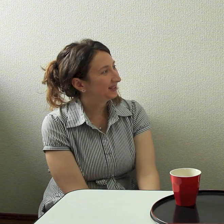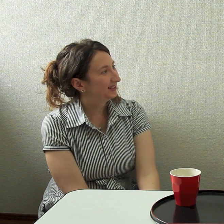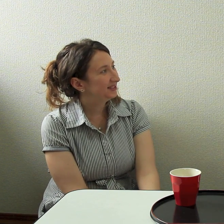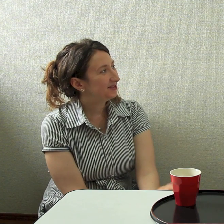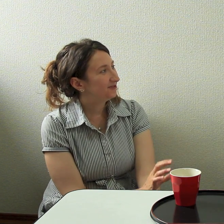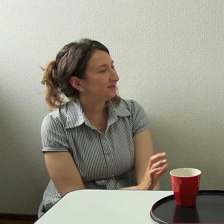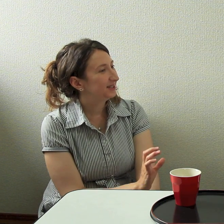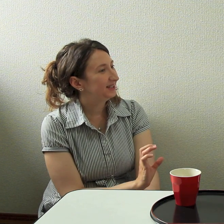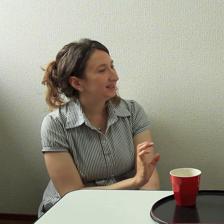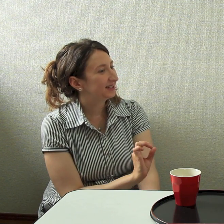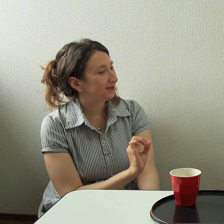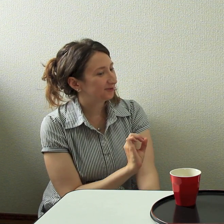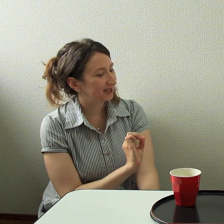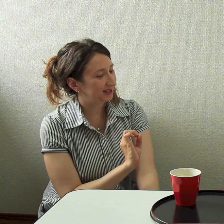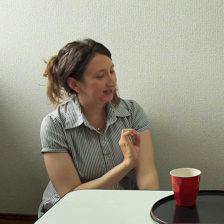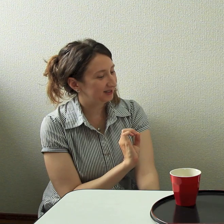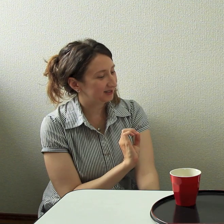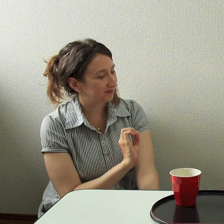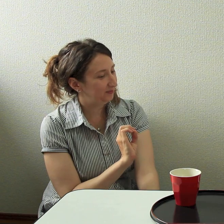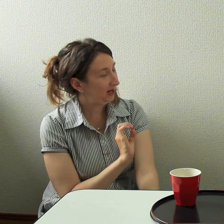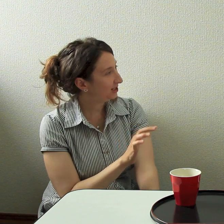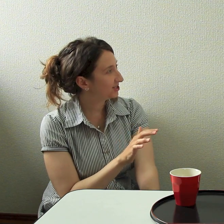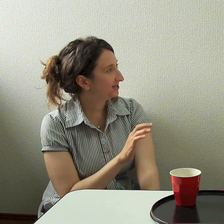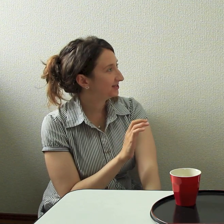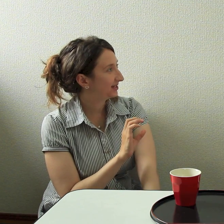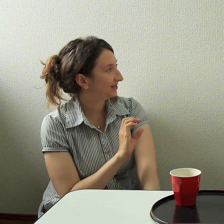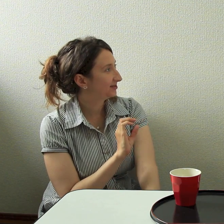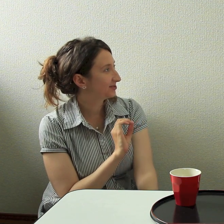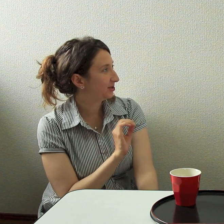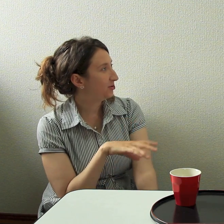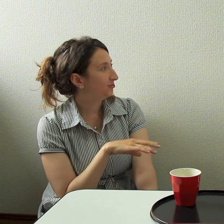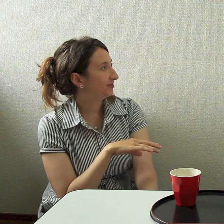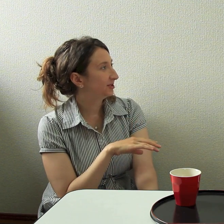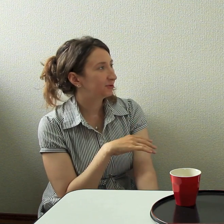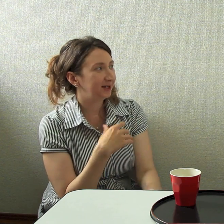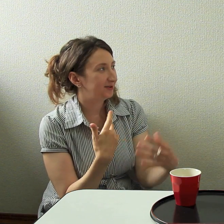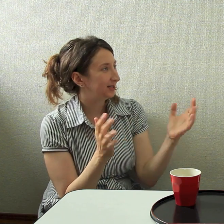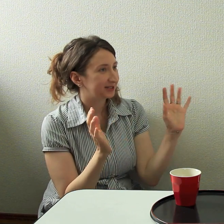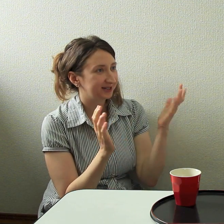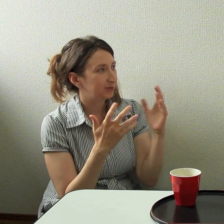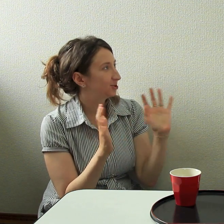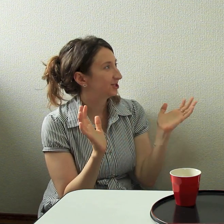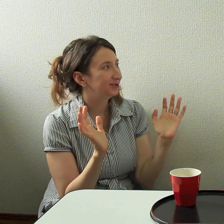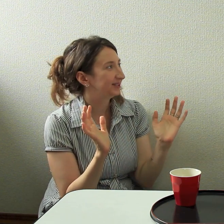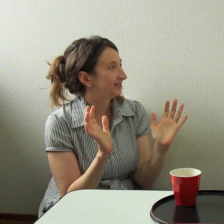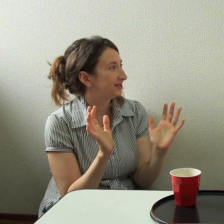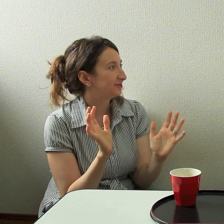Is your family patient? Is it a slow family or is everyone emotional?